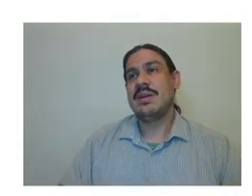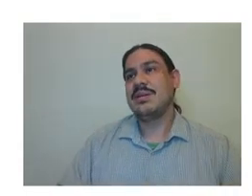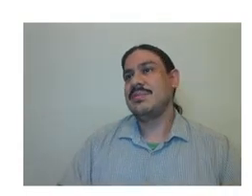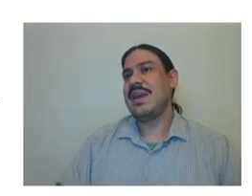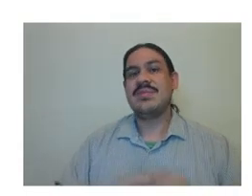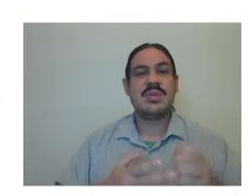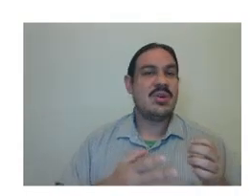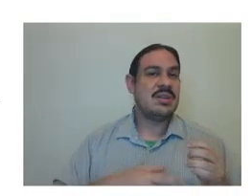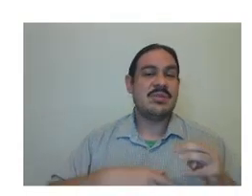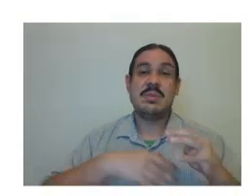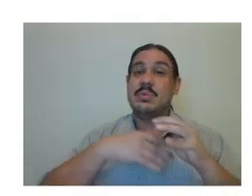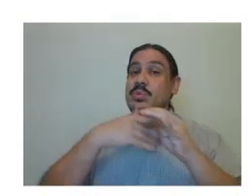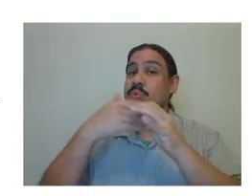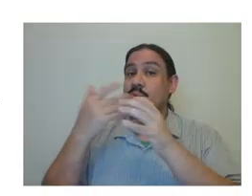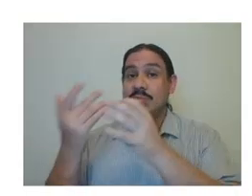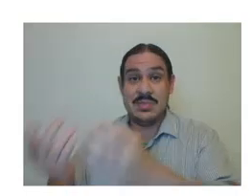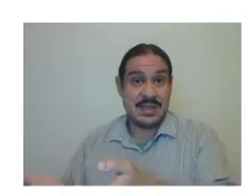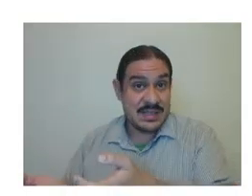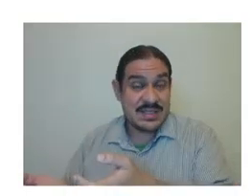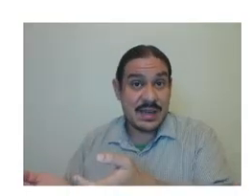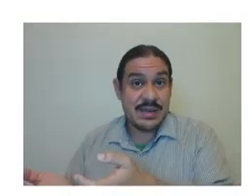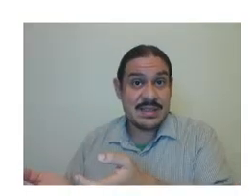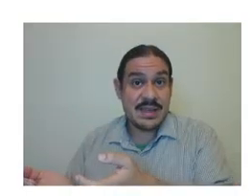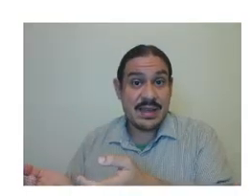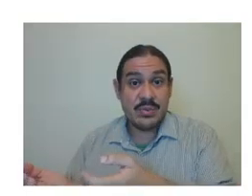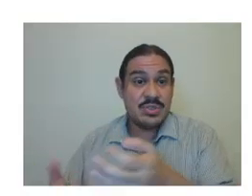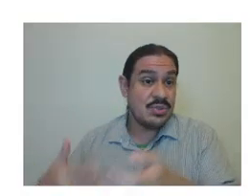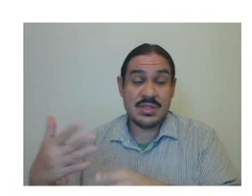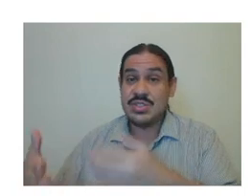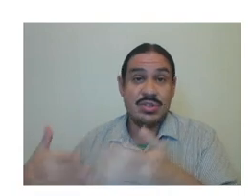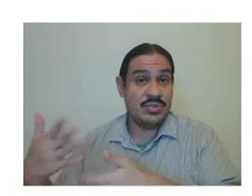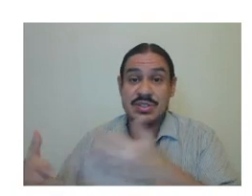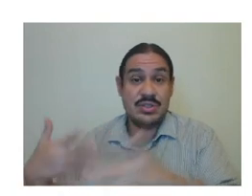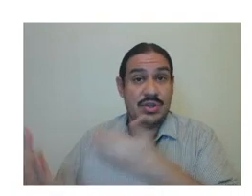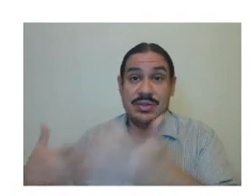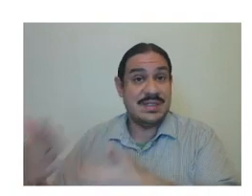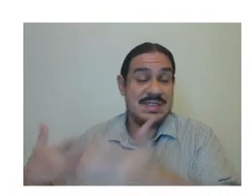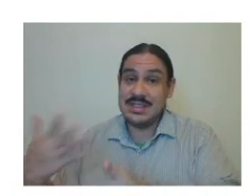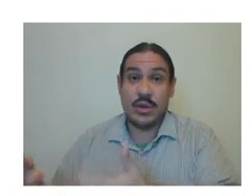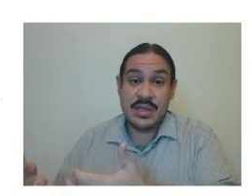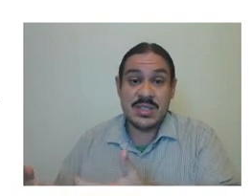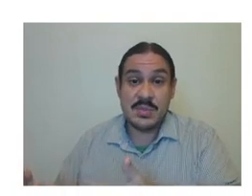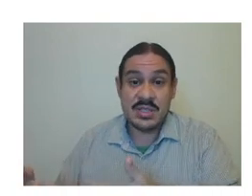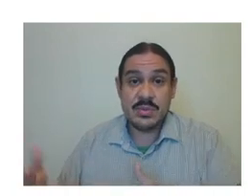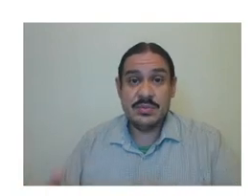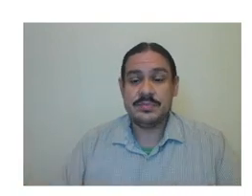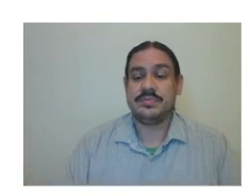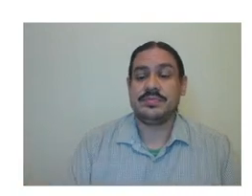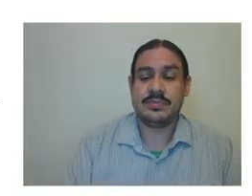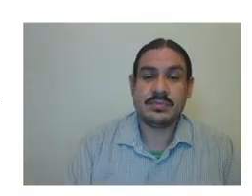maybe they will put them in some sort of school and there has historically been a debate about how to